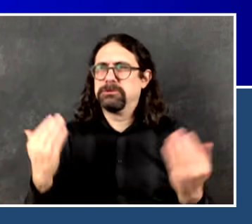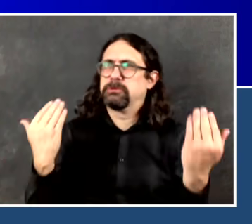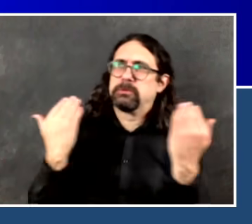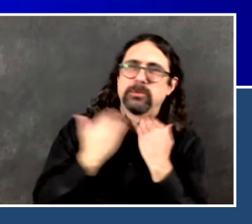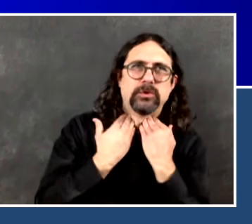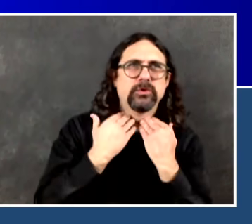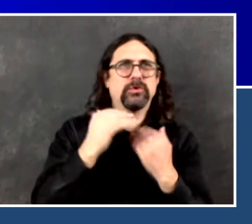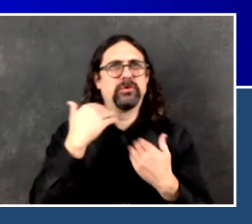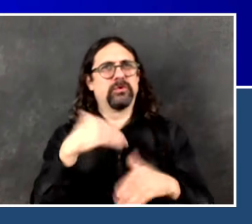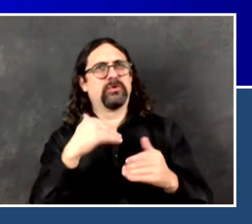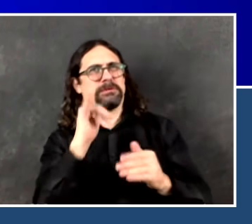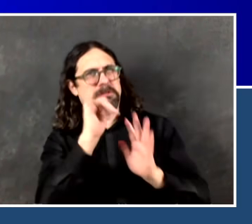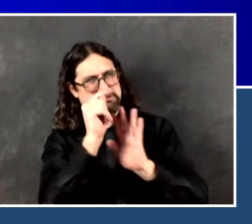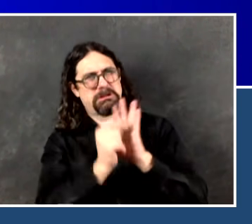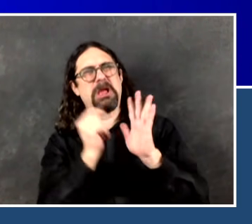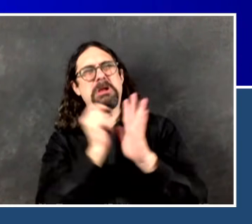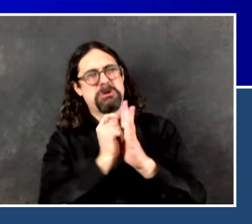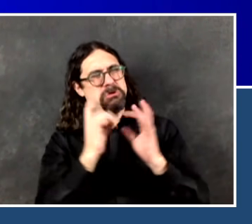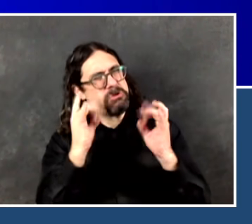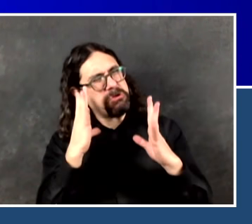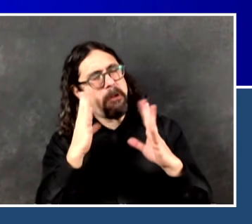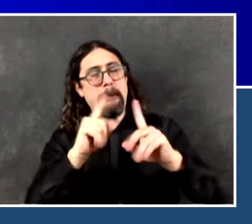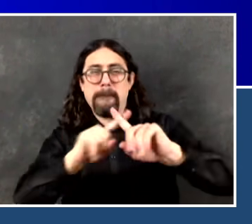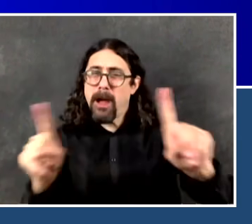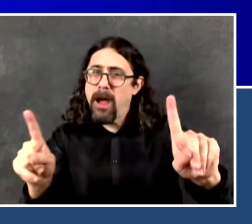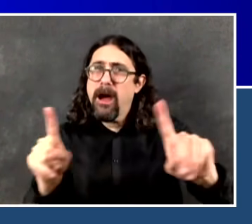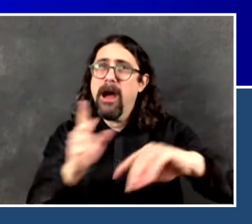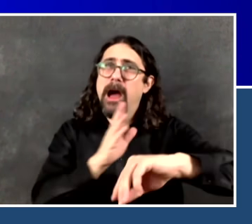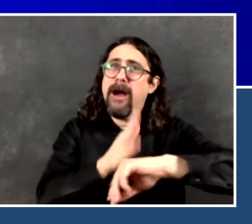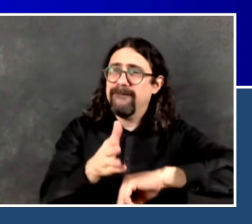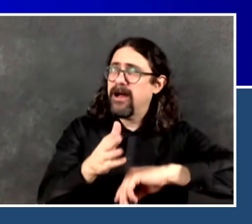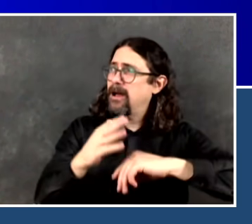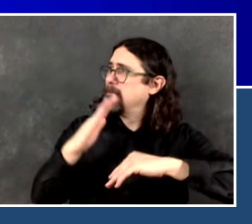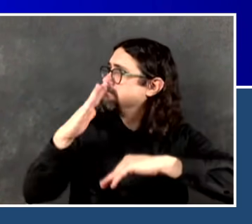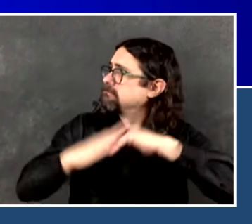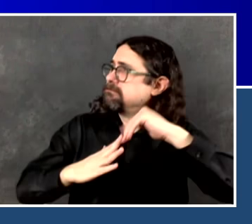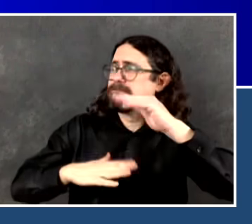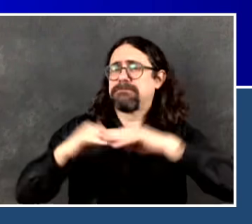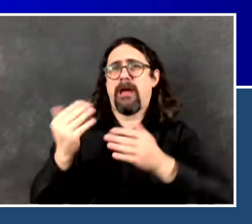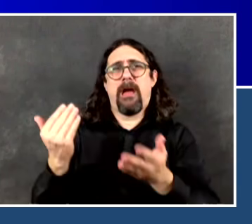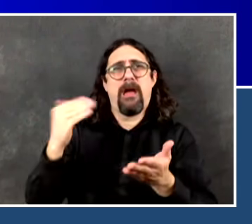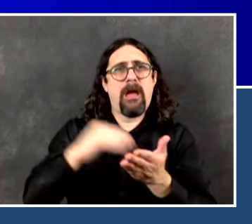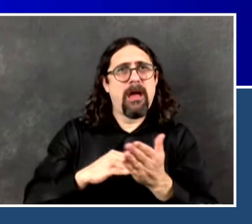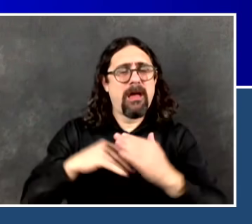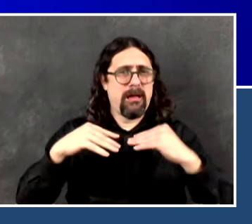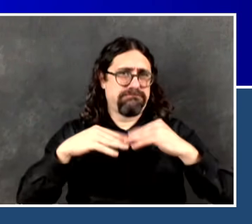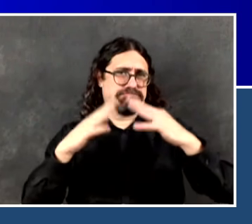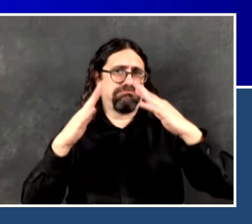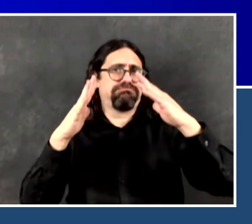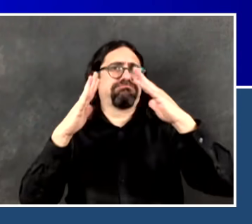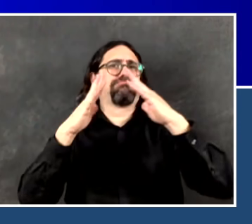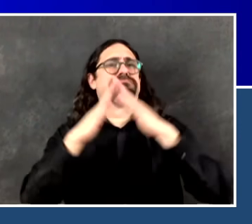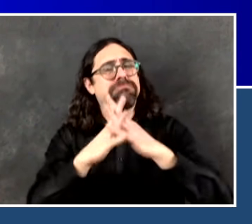OVERCAME SOMEHOW. IT'S ALSO CLEARED IN THE STORIES, I